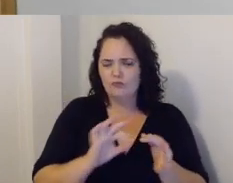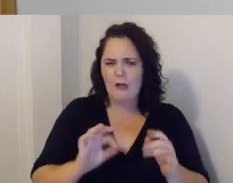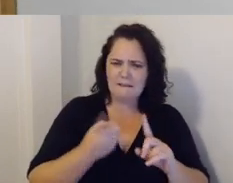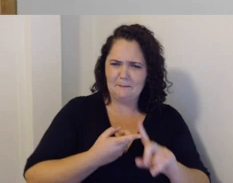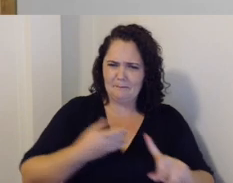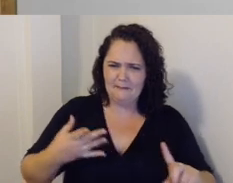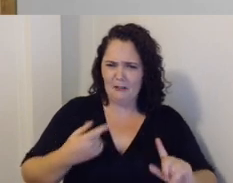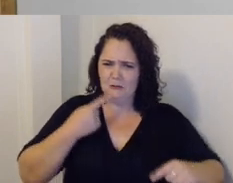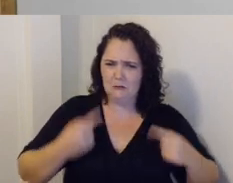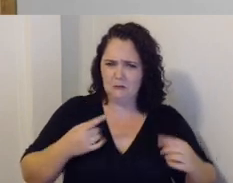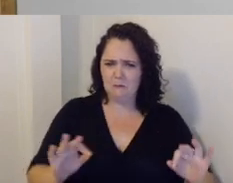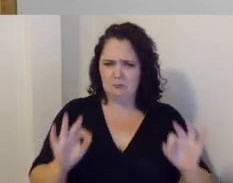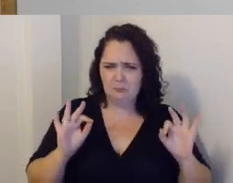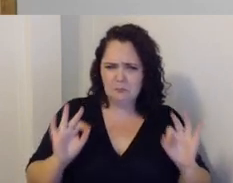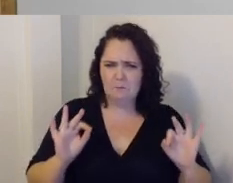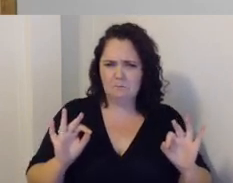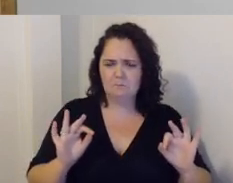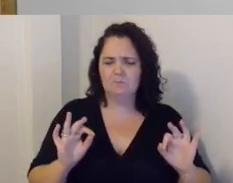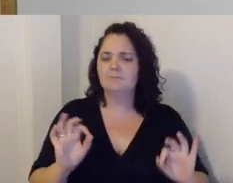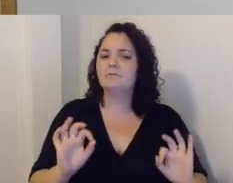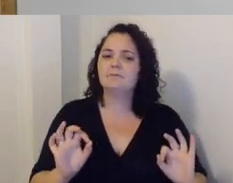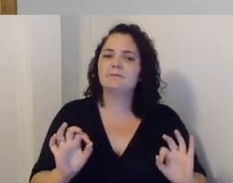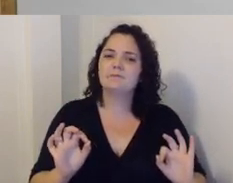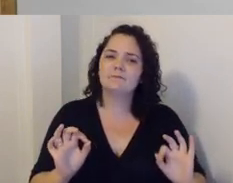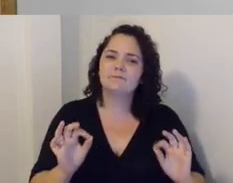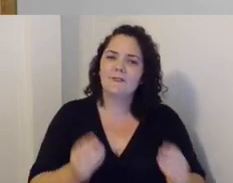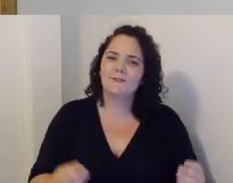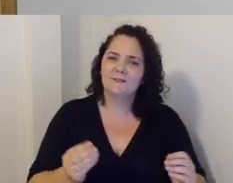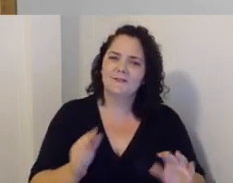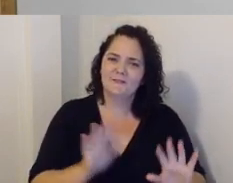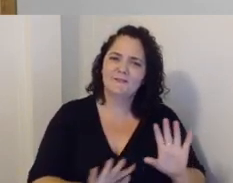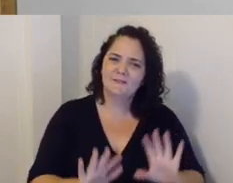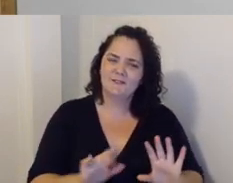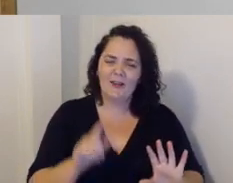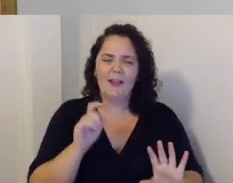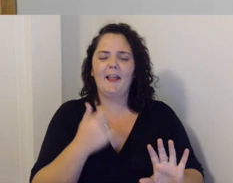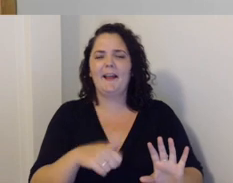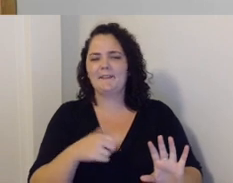start to build it up really really quickly there and even though I can see her hip coming there